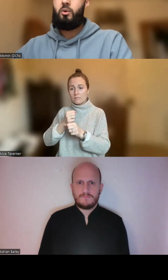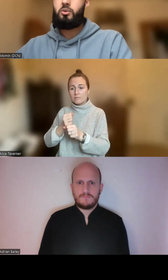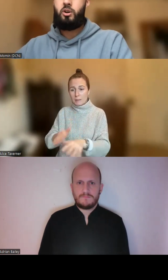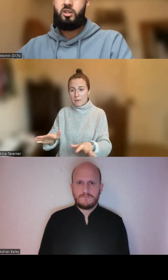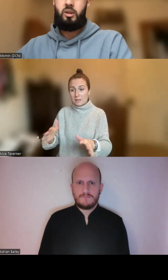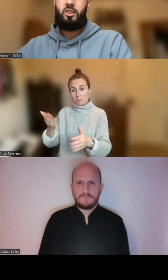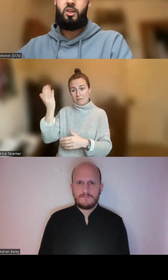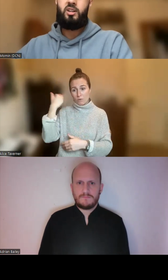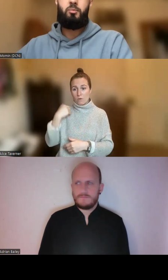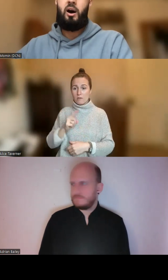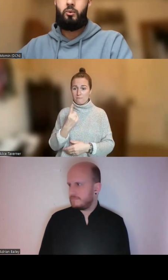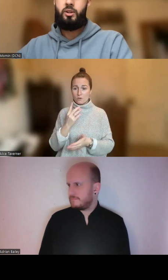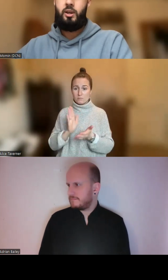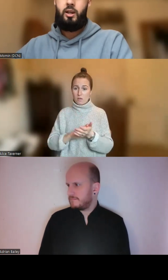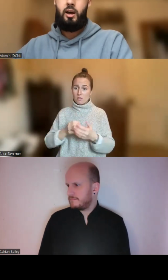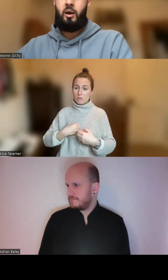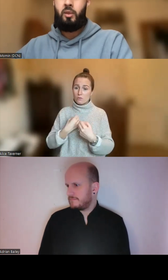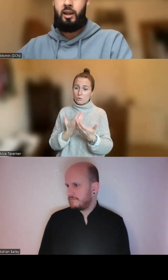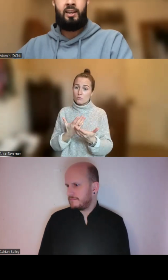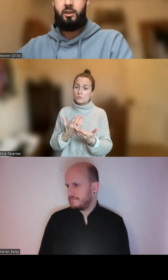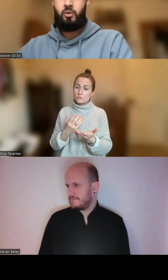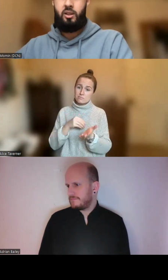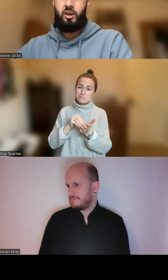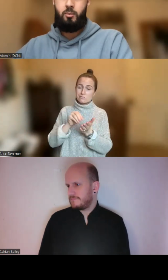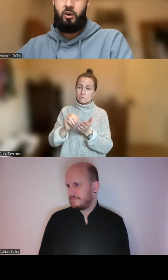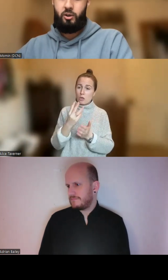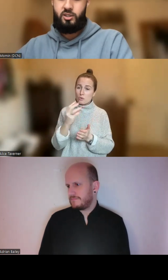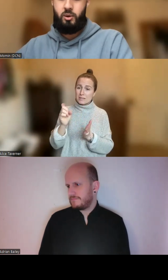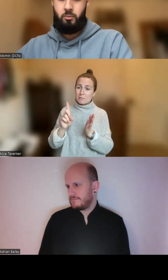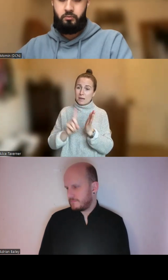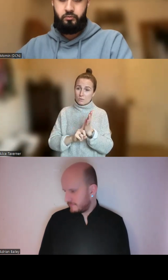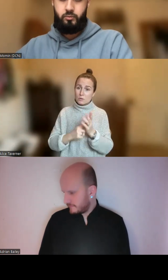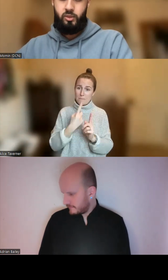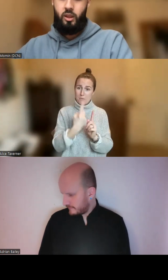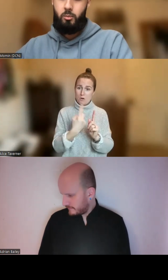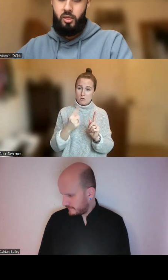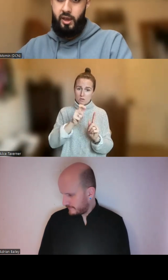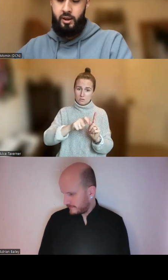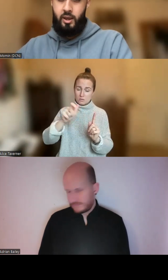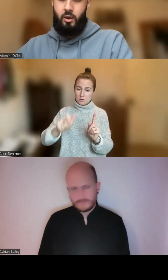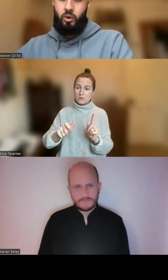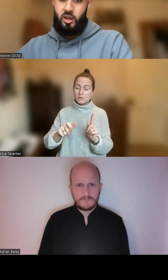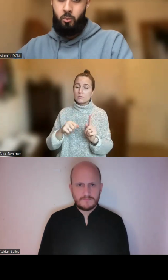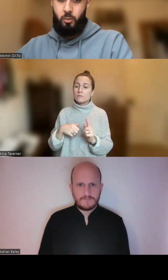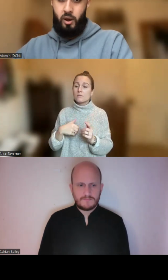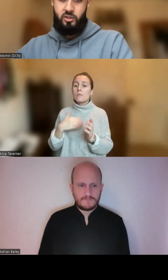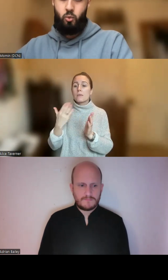it was costing me £30 a lead, £30 a customer but then once I optimized,